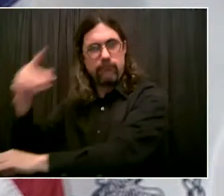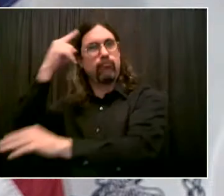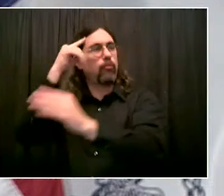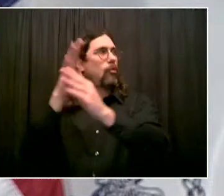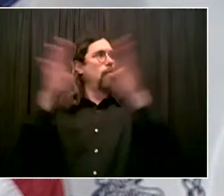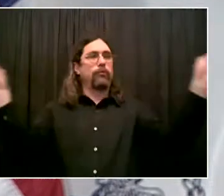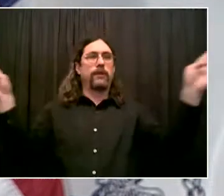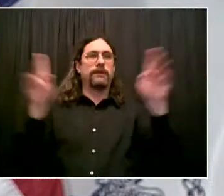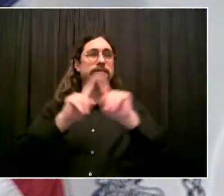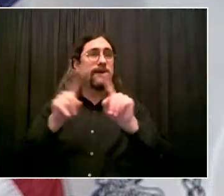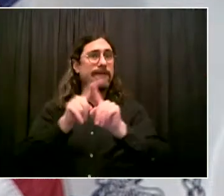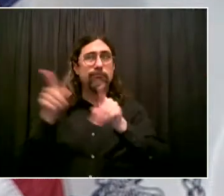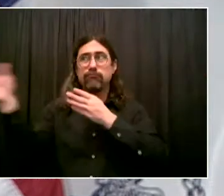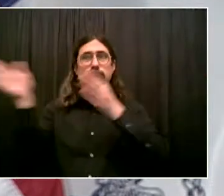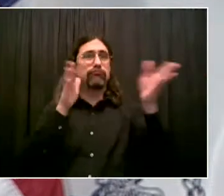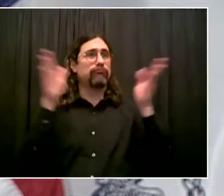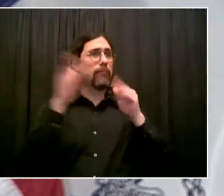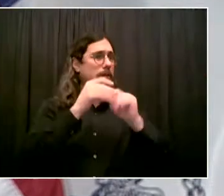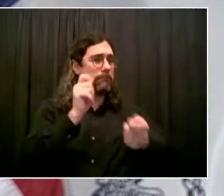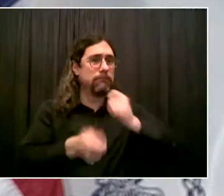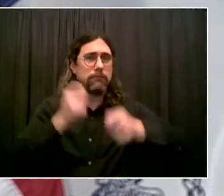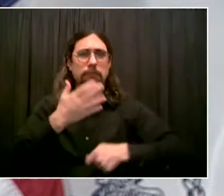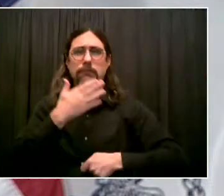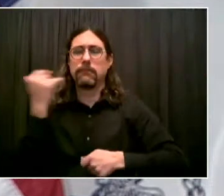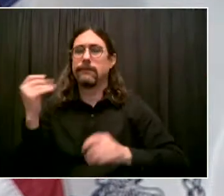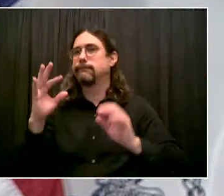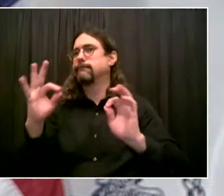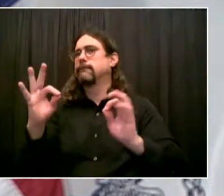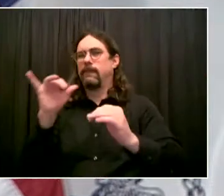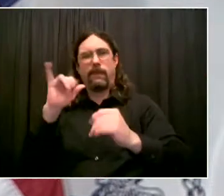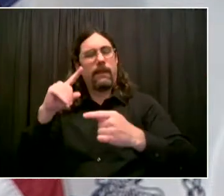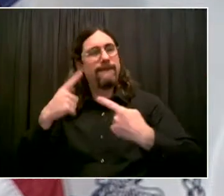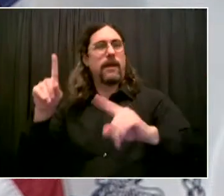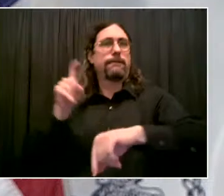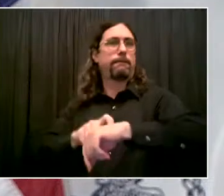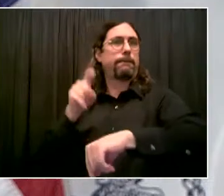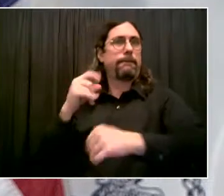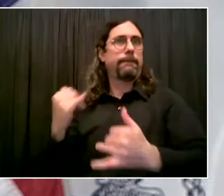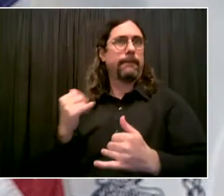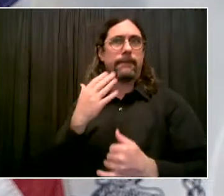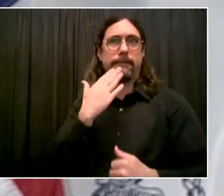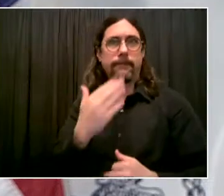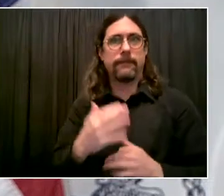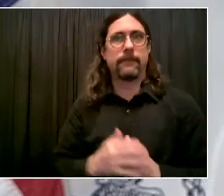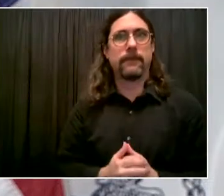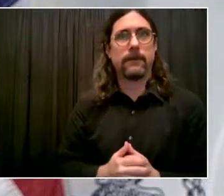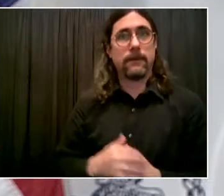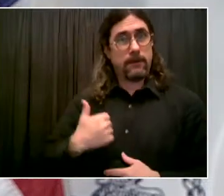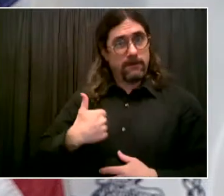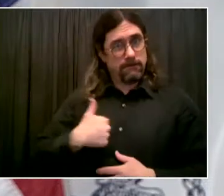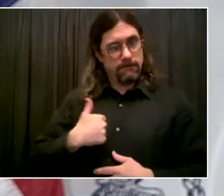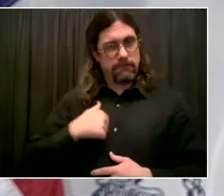T OUTHE WHY IS THEY ARE TAKING ON TTISH ROLE. AS A SURVIVOR OF DOMESTIC